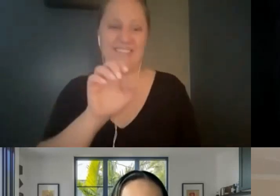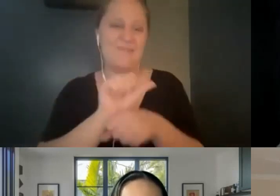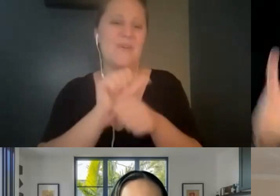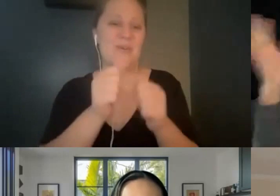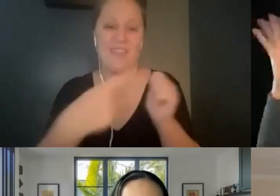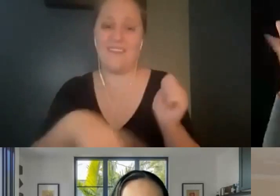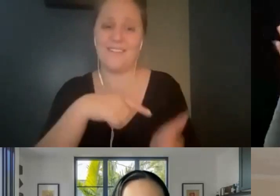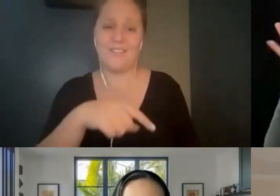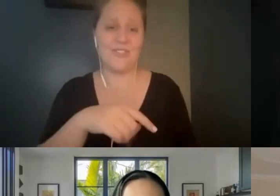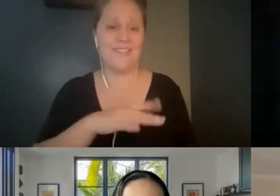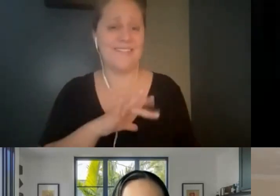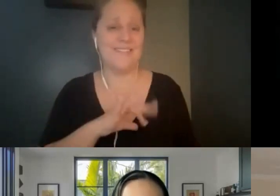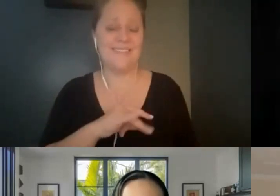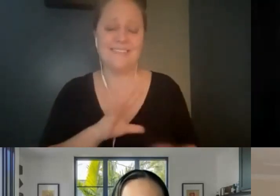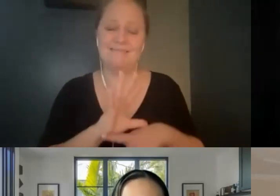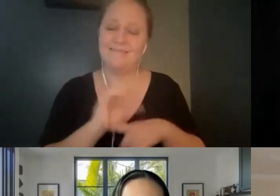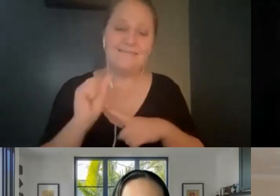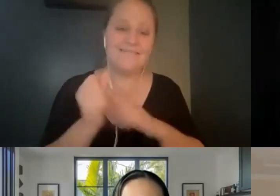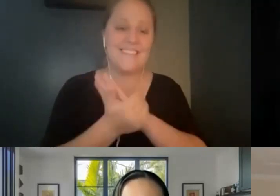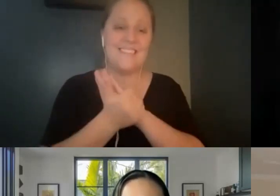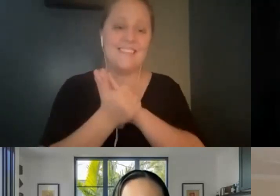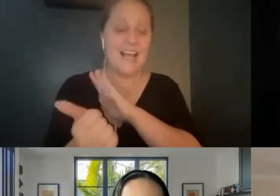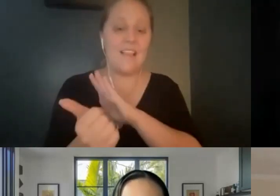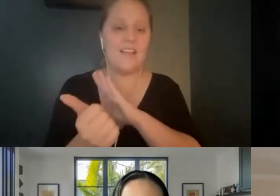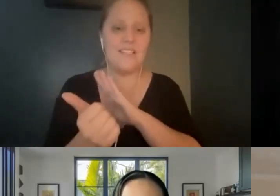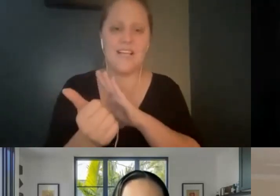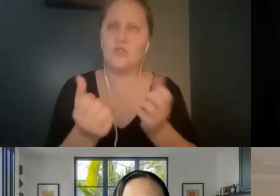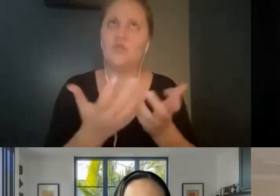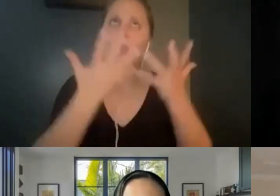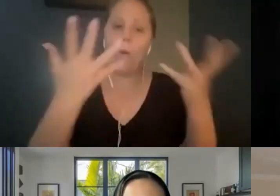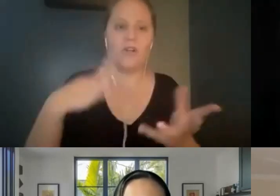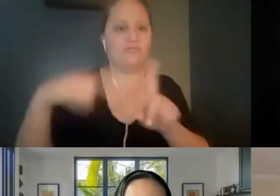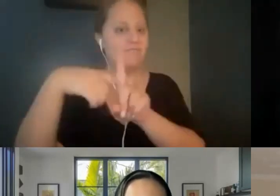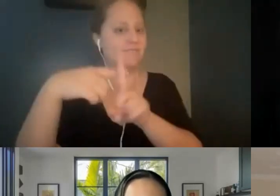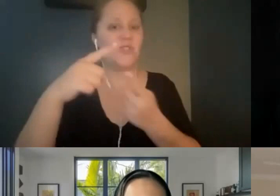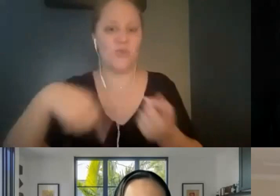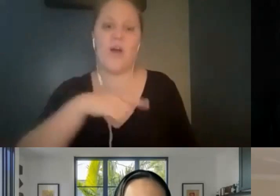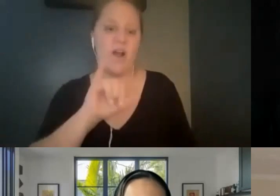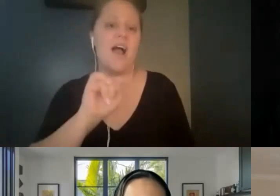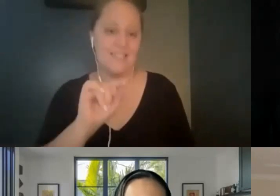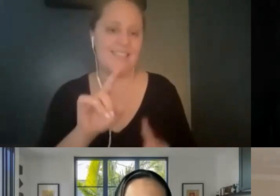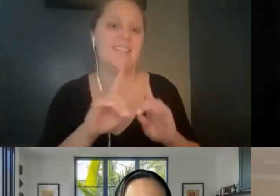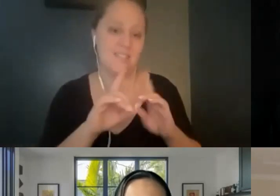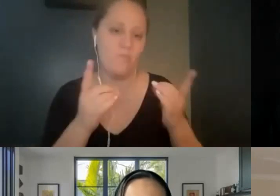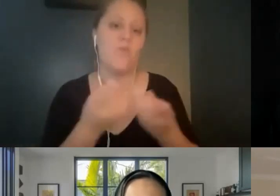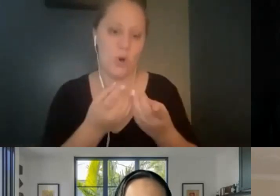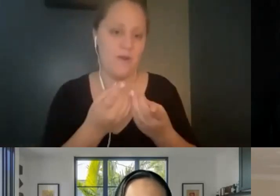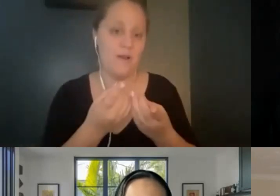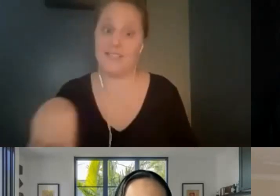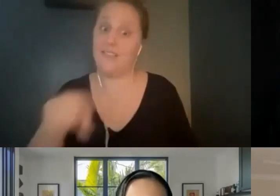extremely talented and really has brought so much to our IT department in their time of need. So,